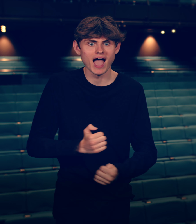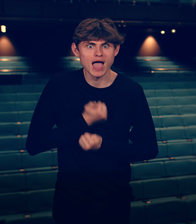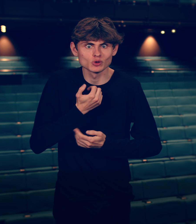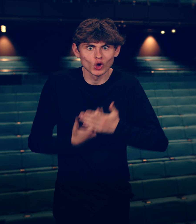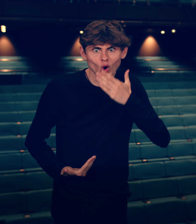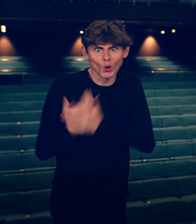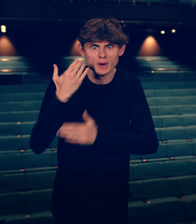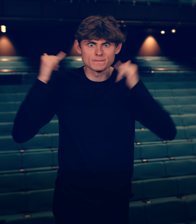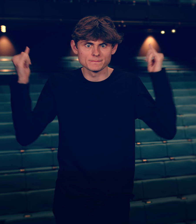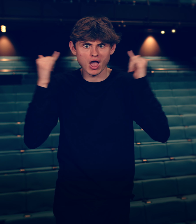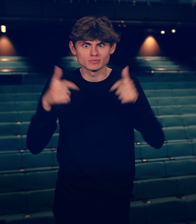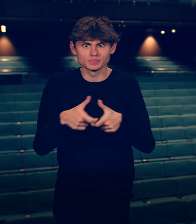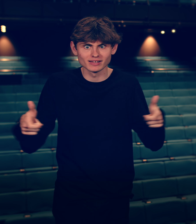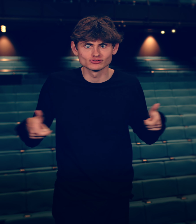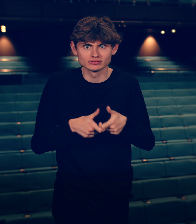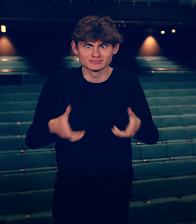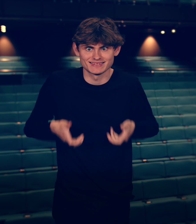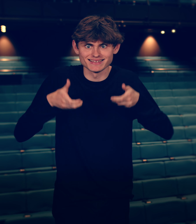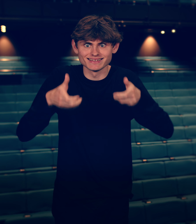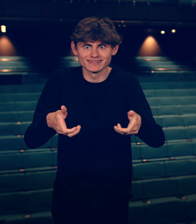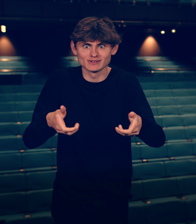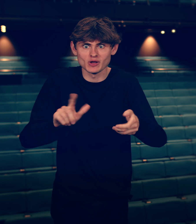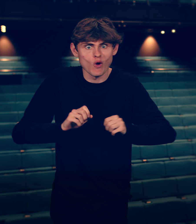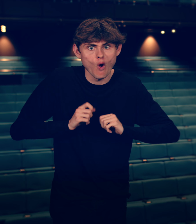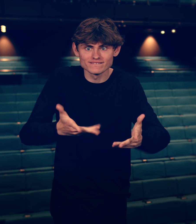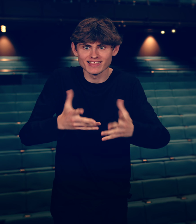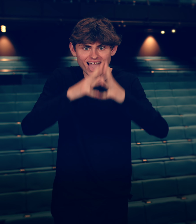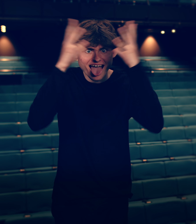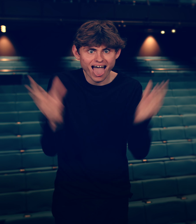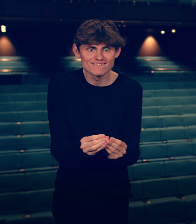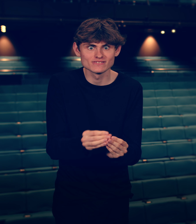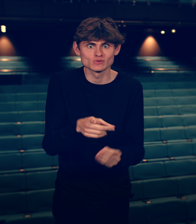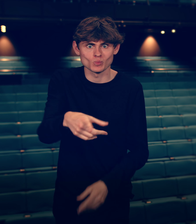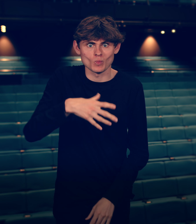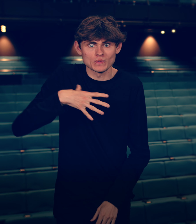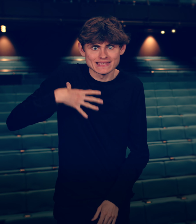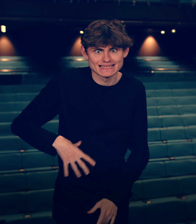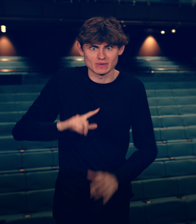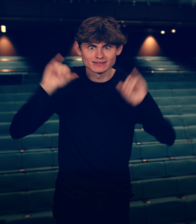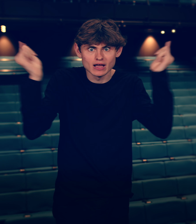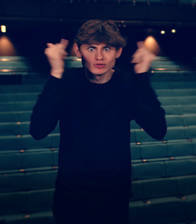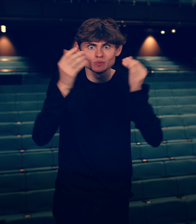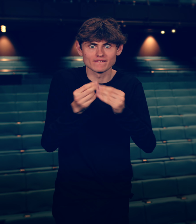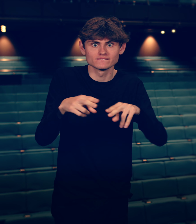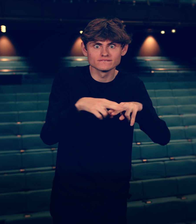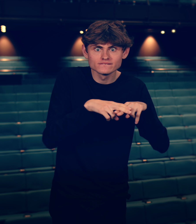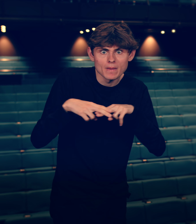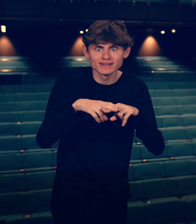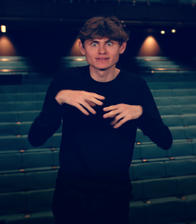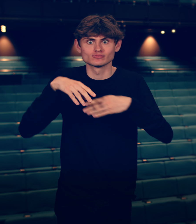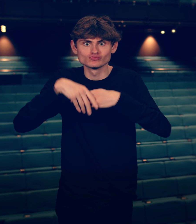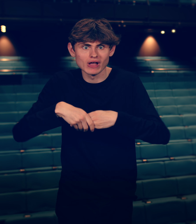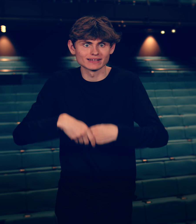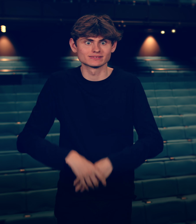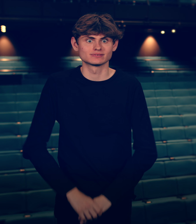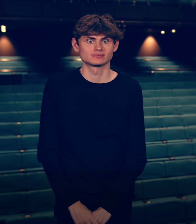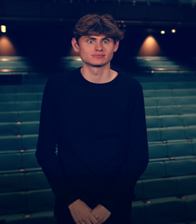Our brand-new party packages offer everything you need to celebrate with friends and family.